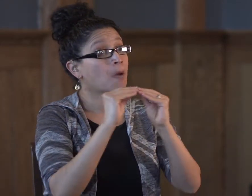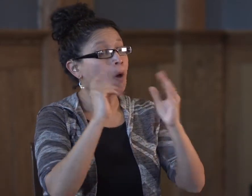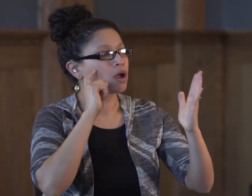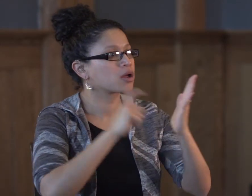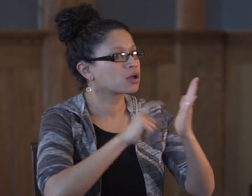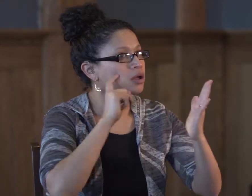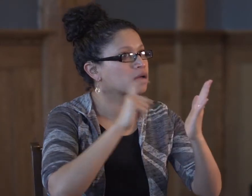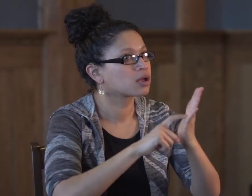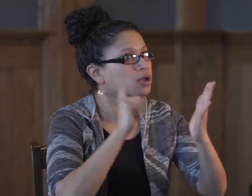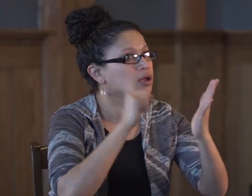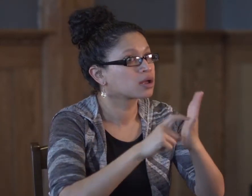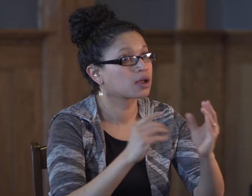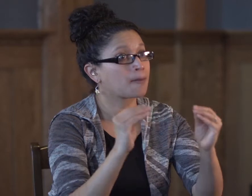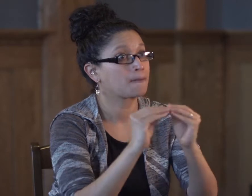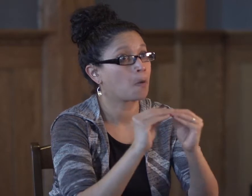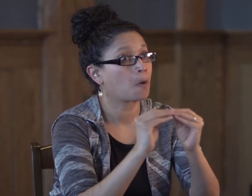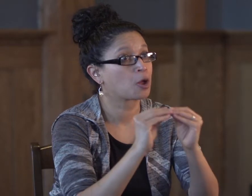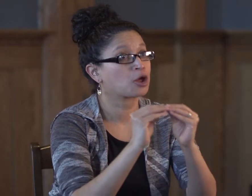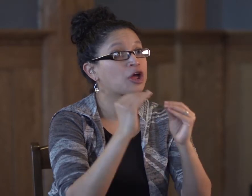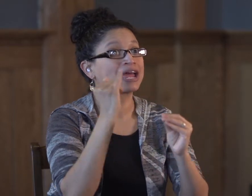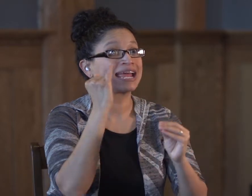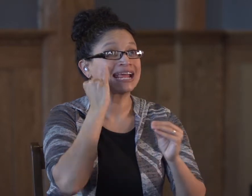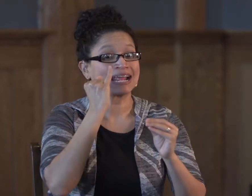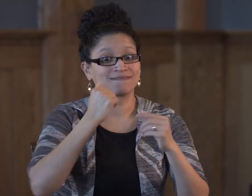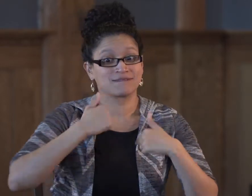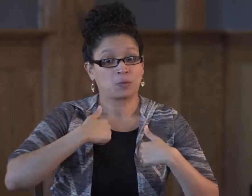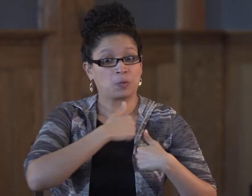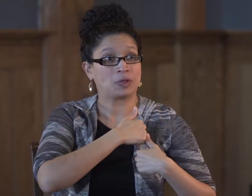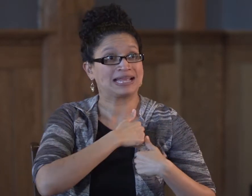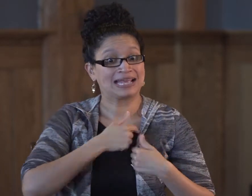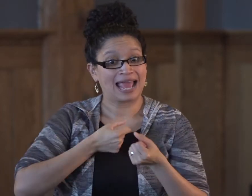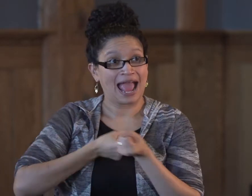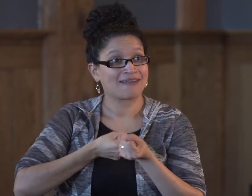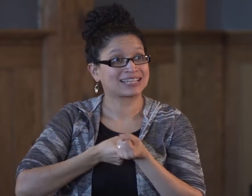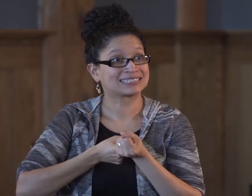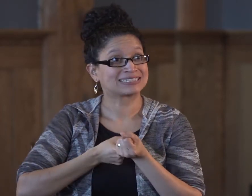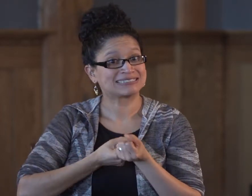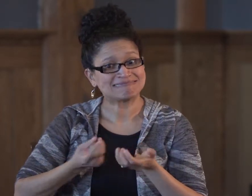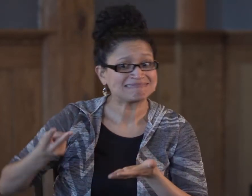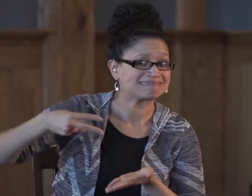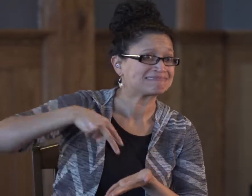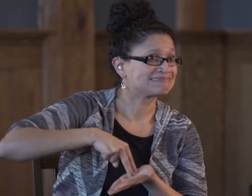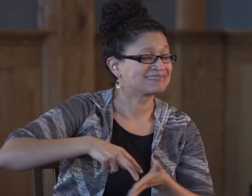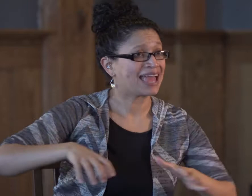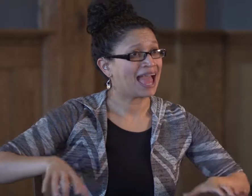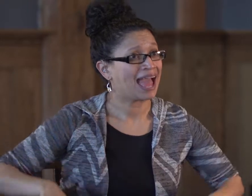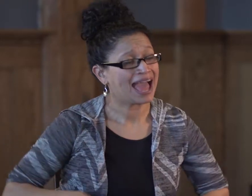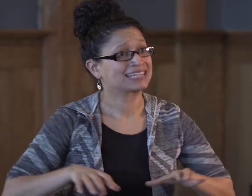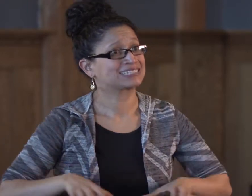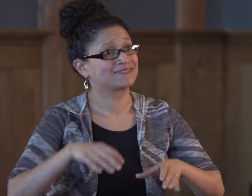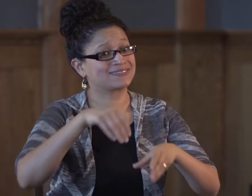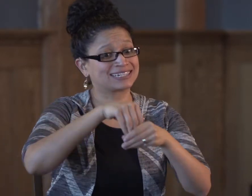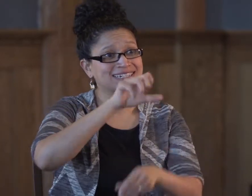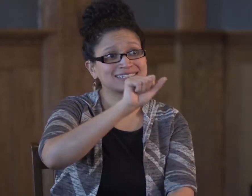the road, I hope that programs and individuals will identify and be able to work with Deaf